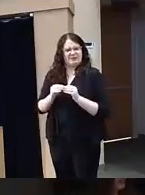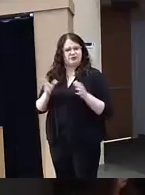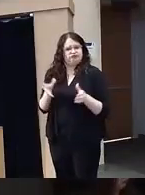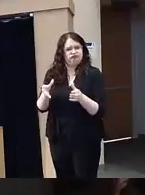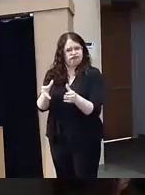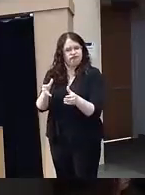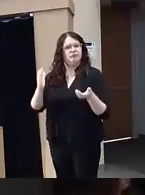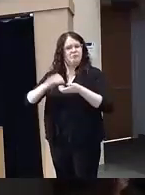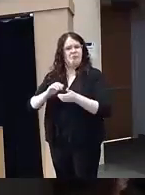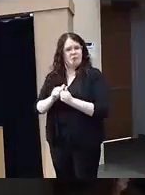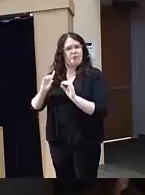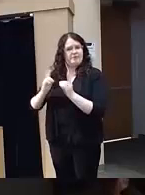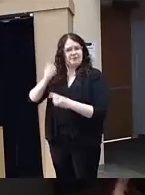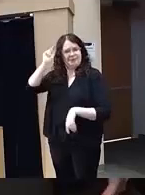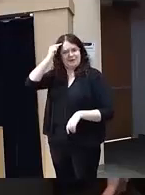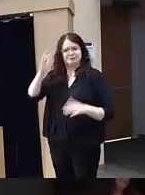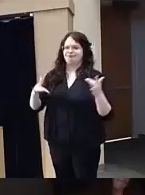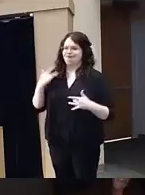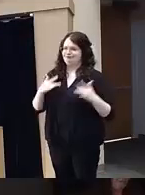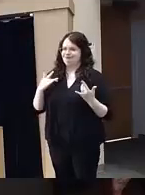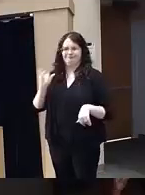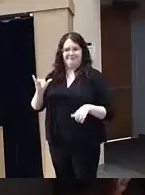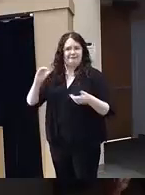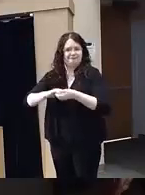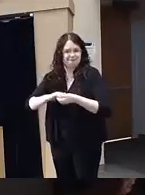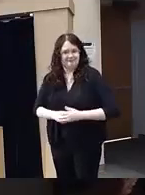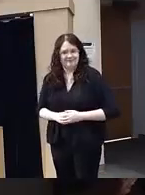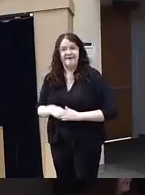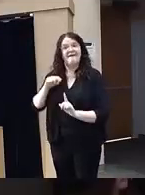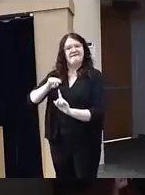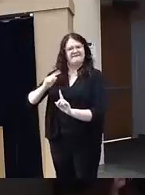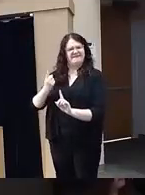that partnership that we're very excited about the first one I think is going to be coming up in